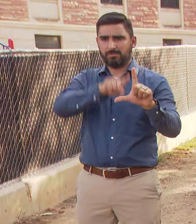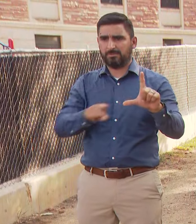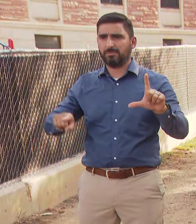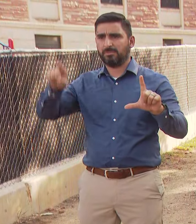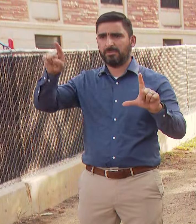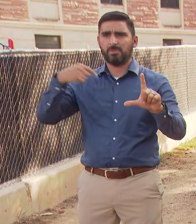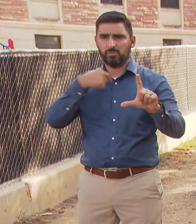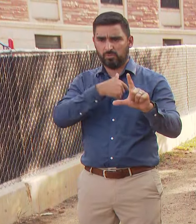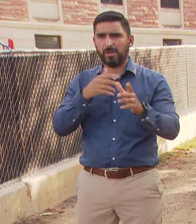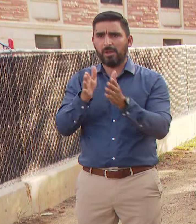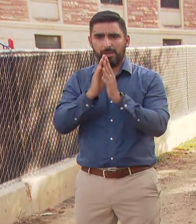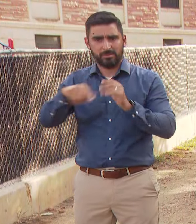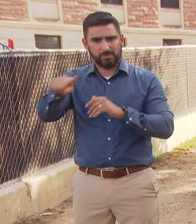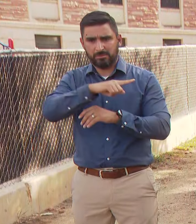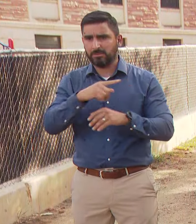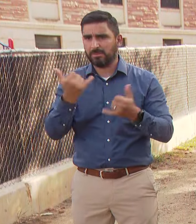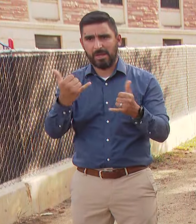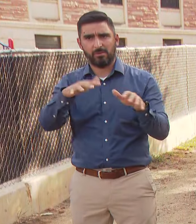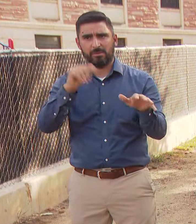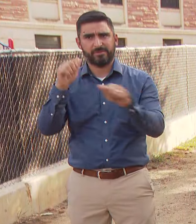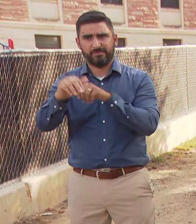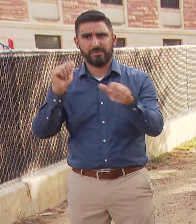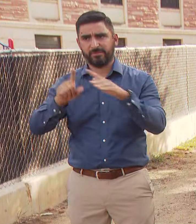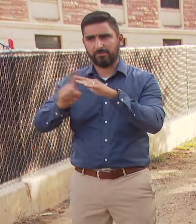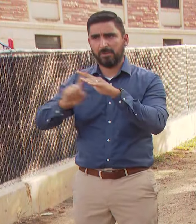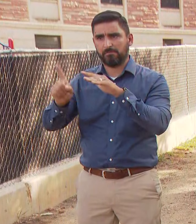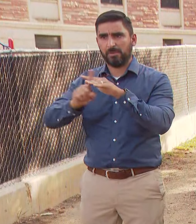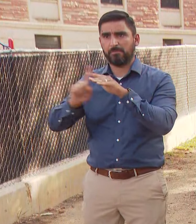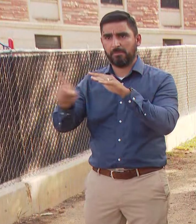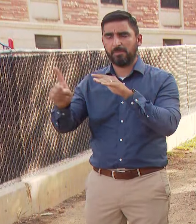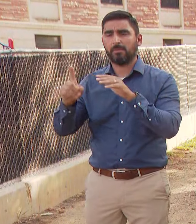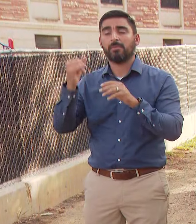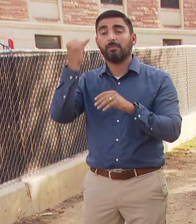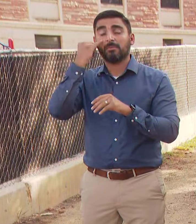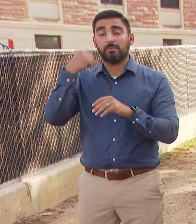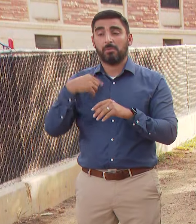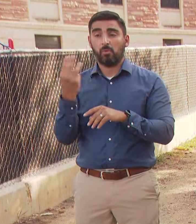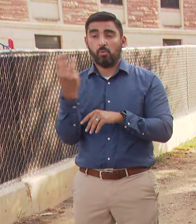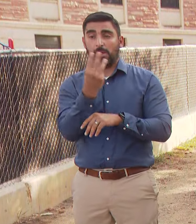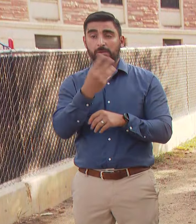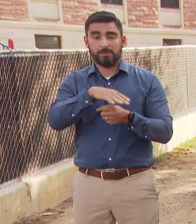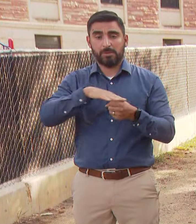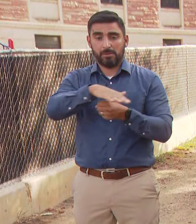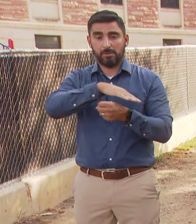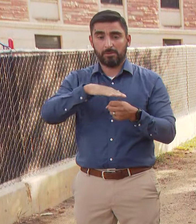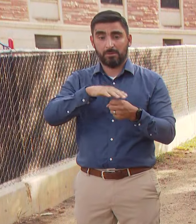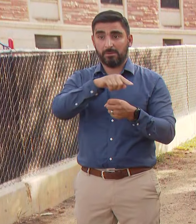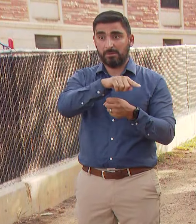leave if people were evacuated from the west side of Gross Reservoir. We asked them not to go over County road 68.